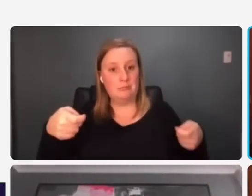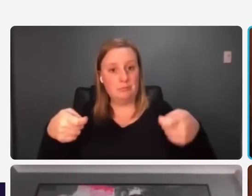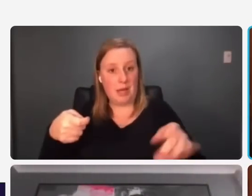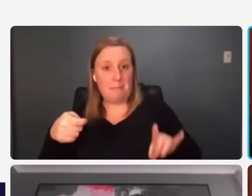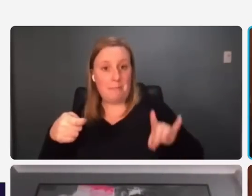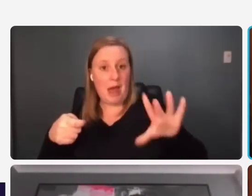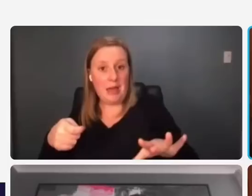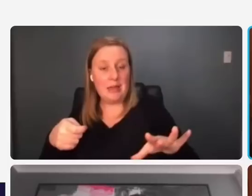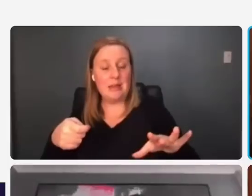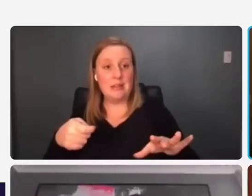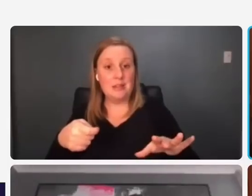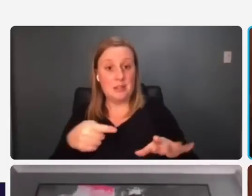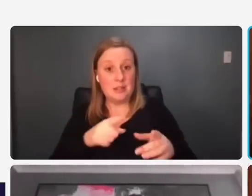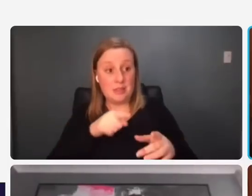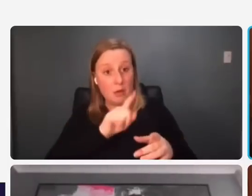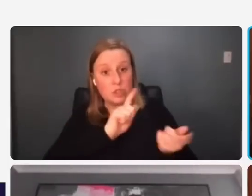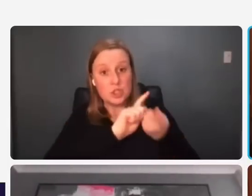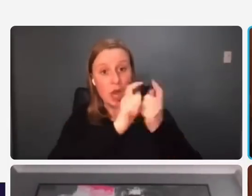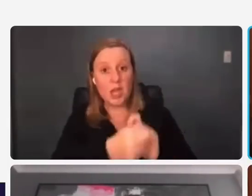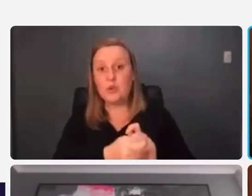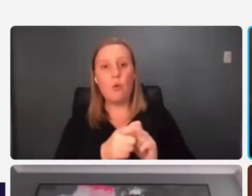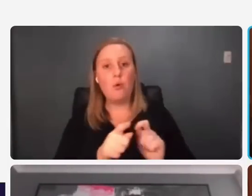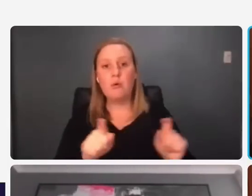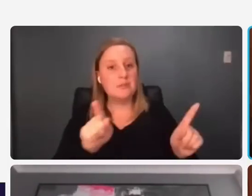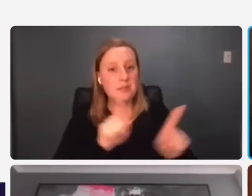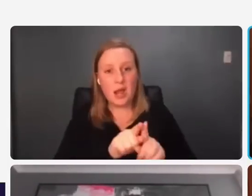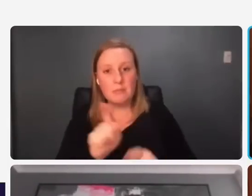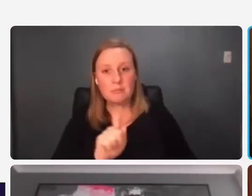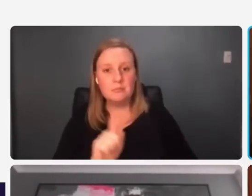I might have a crack at this and see if Julia wants to add anything.